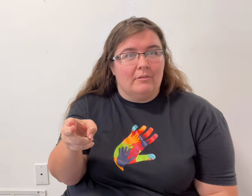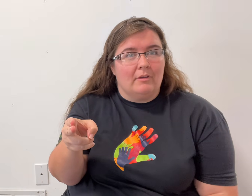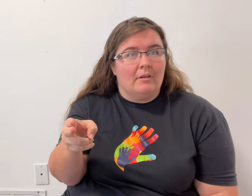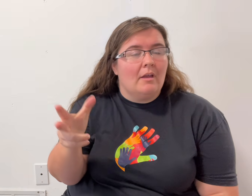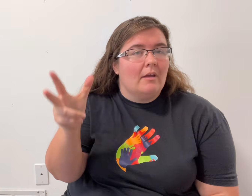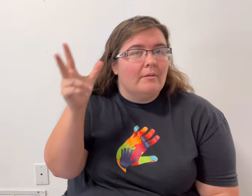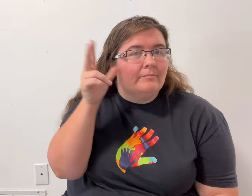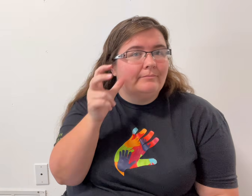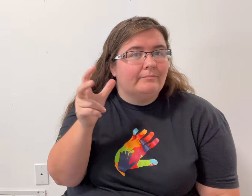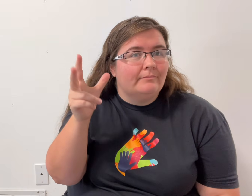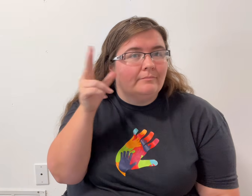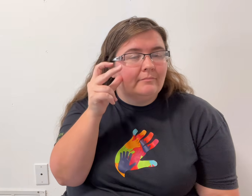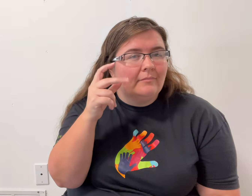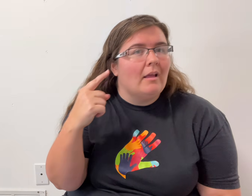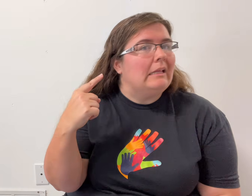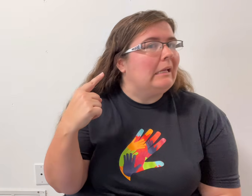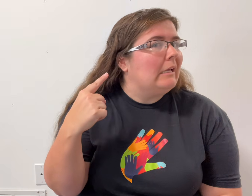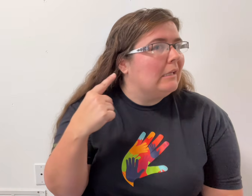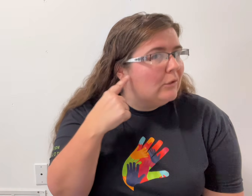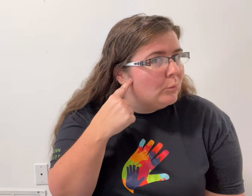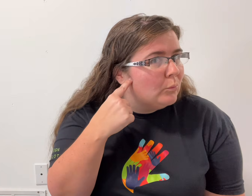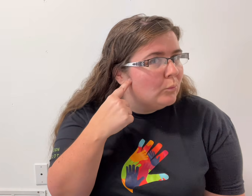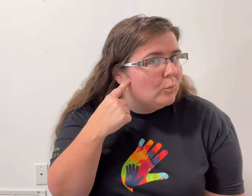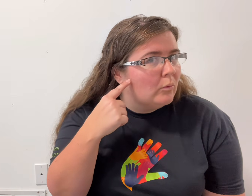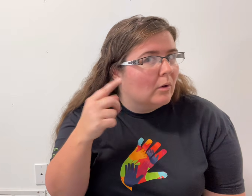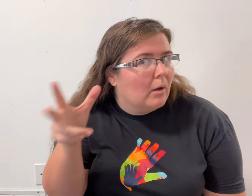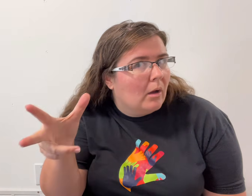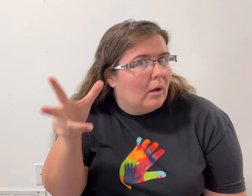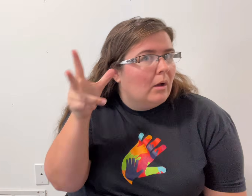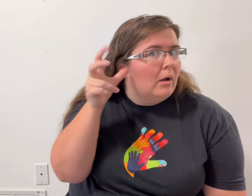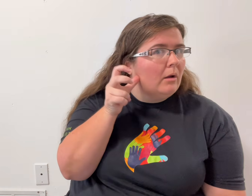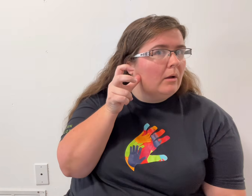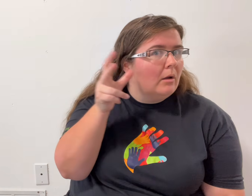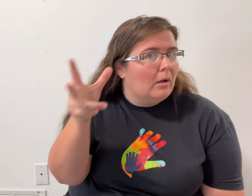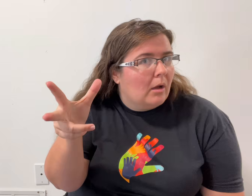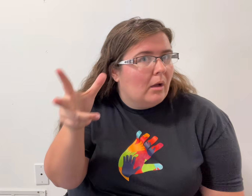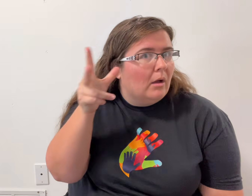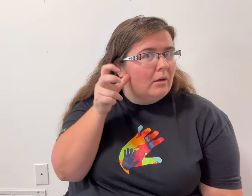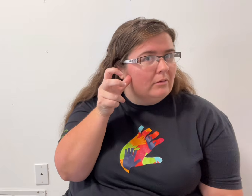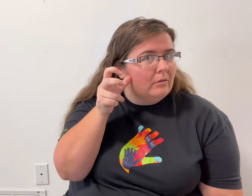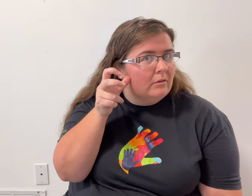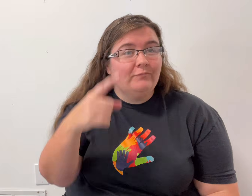Then this sign which is like the sign "to hear" but you're pulling in what you hear.